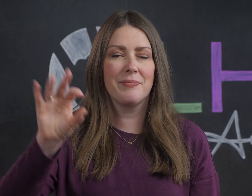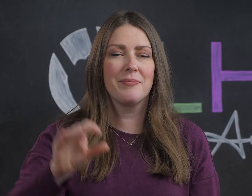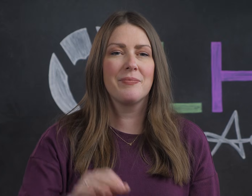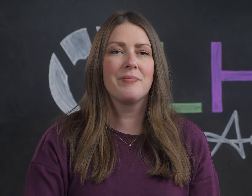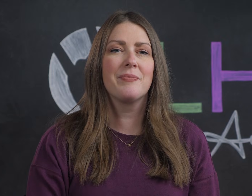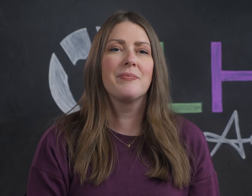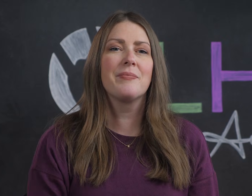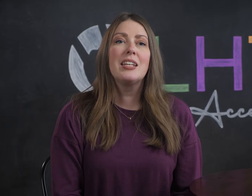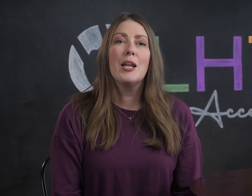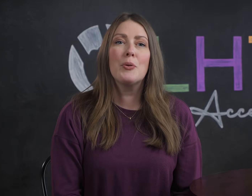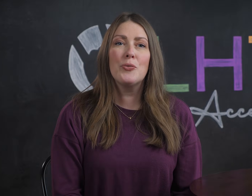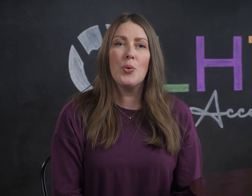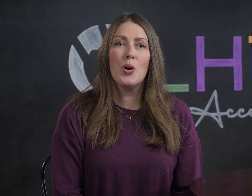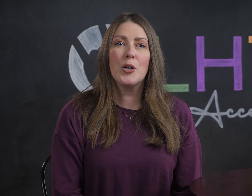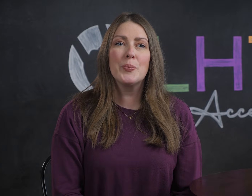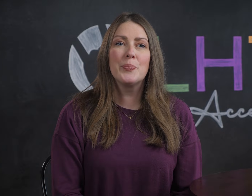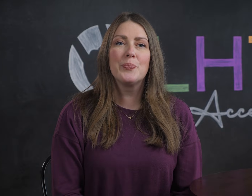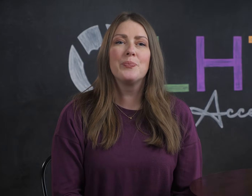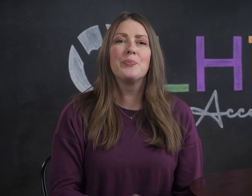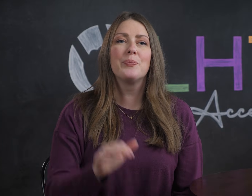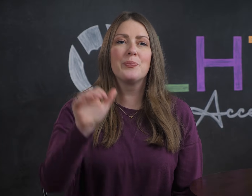Number four.